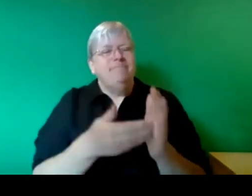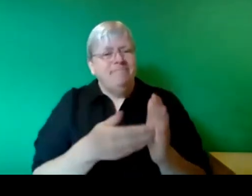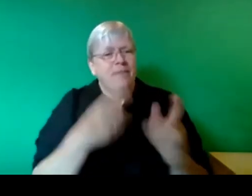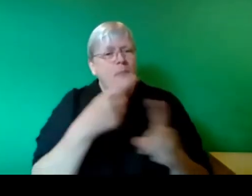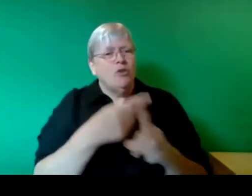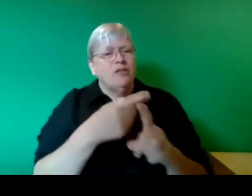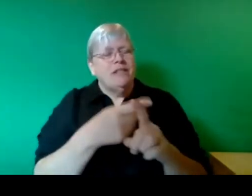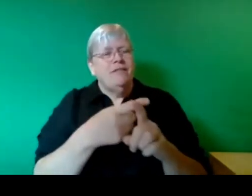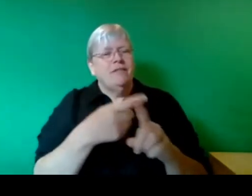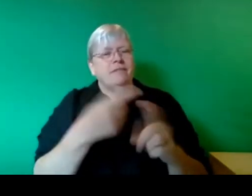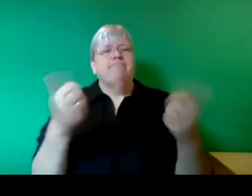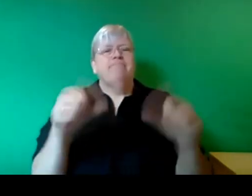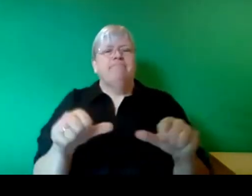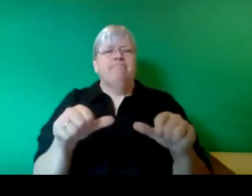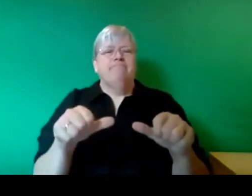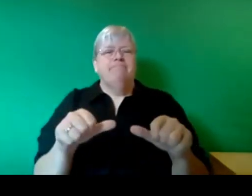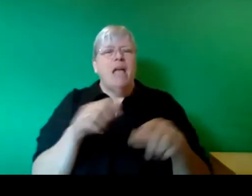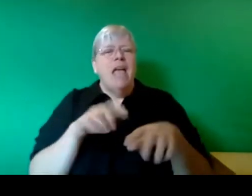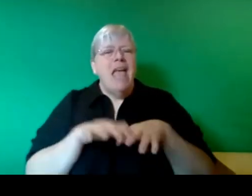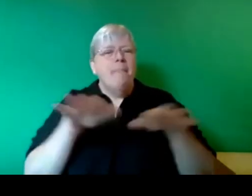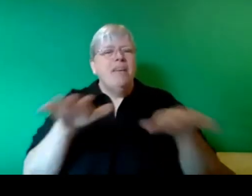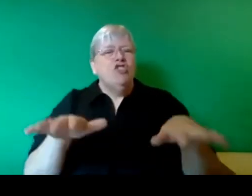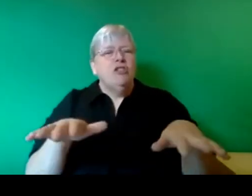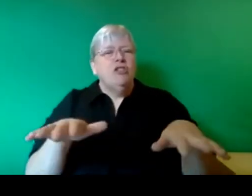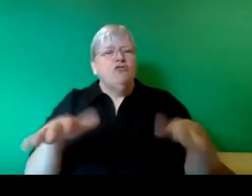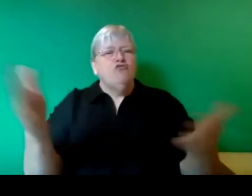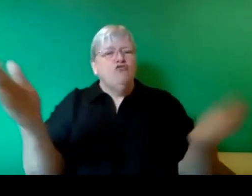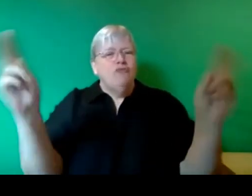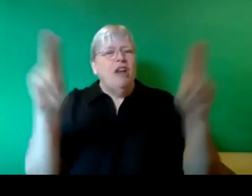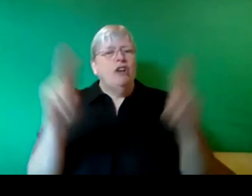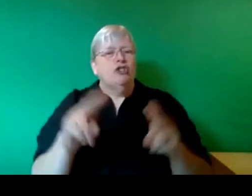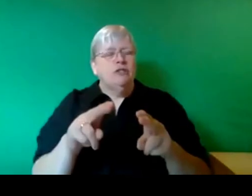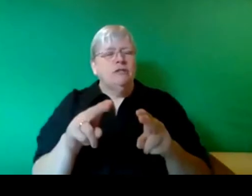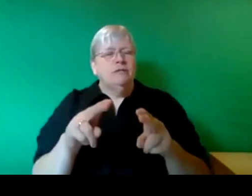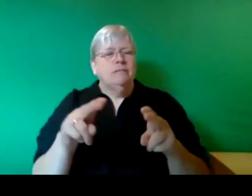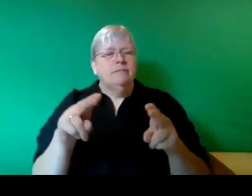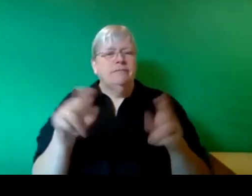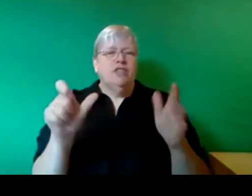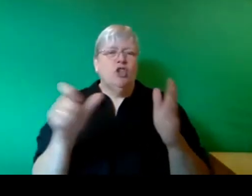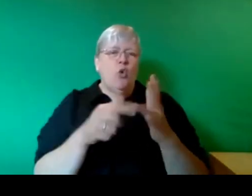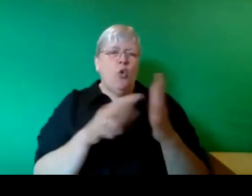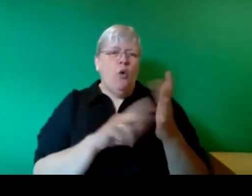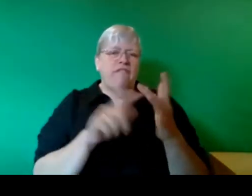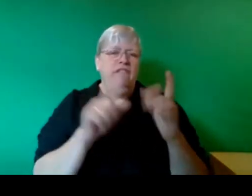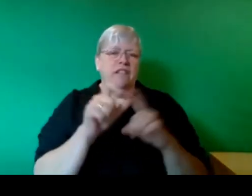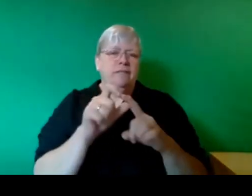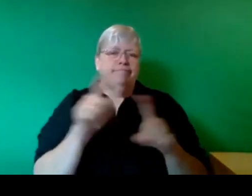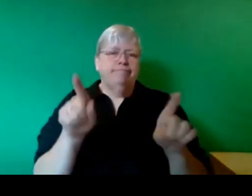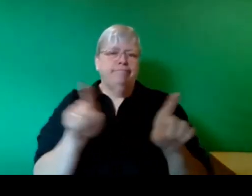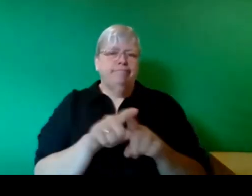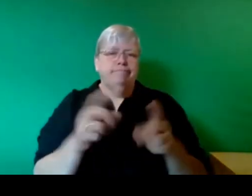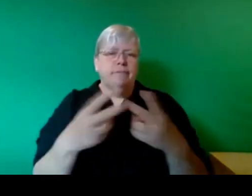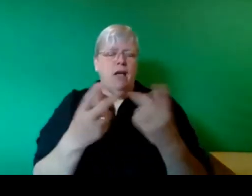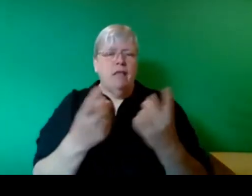emissions reductions. Covid like everything else in life also had an impact on the work of the